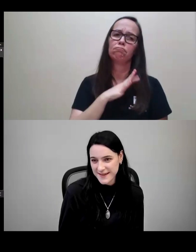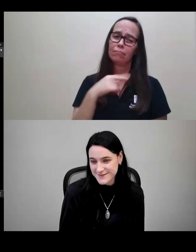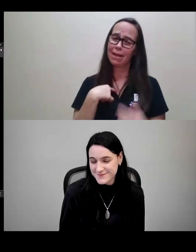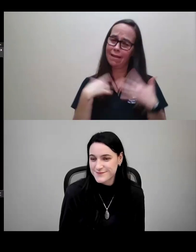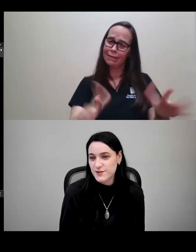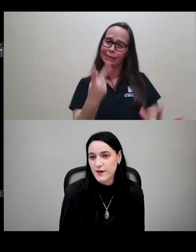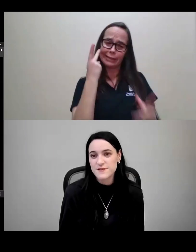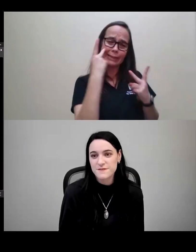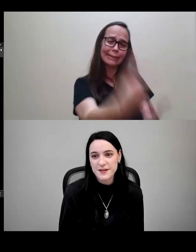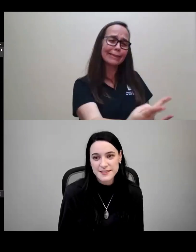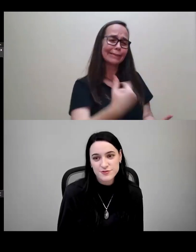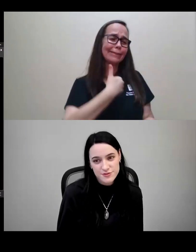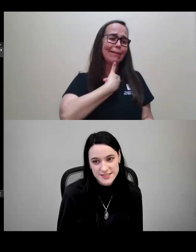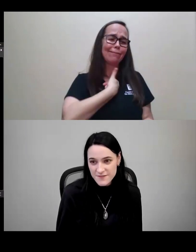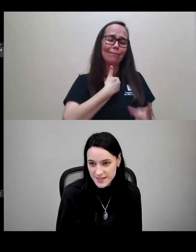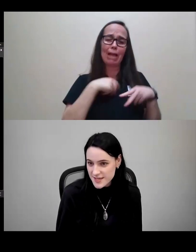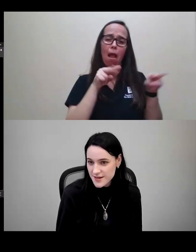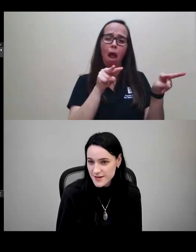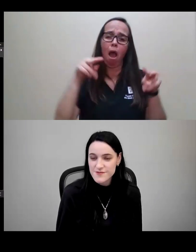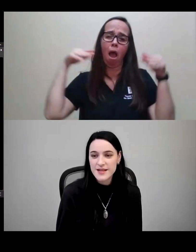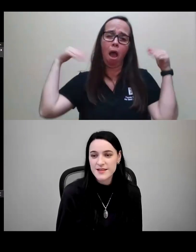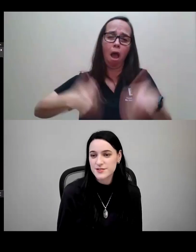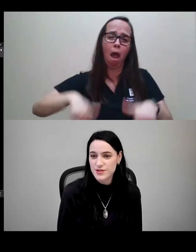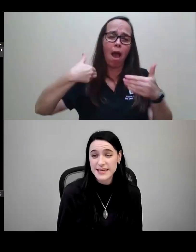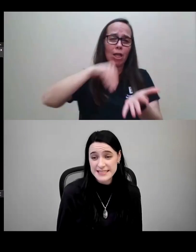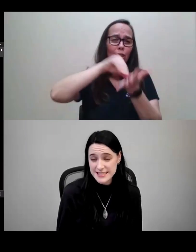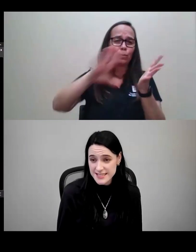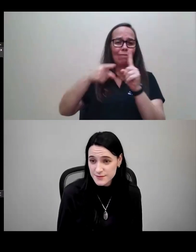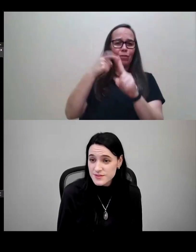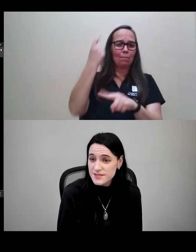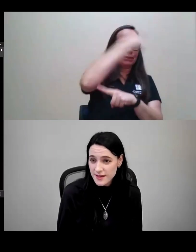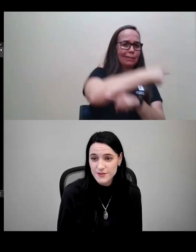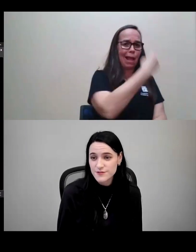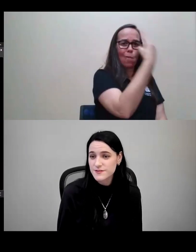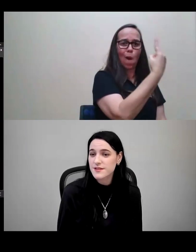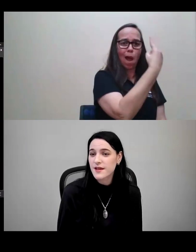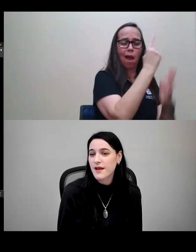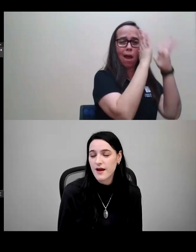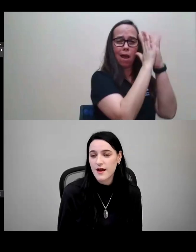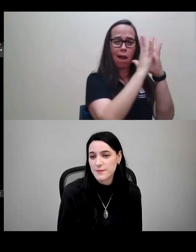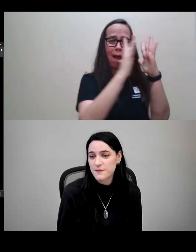All right, that was a very interesting video. The student can see themselves